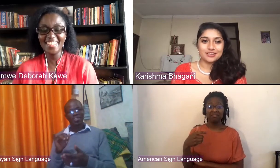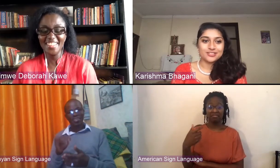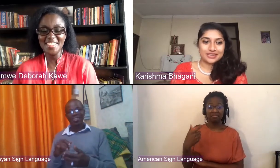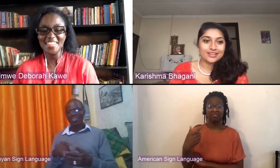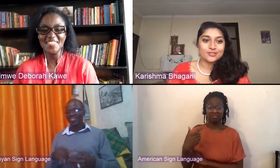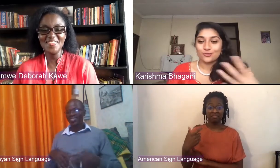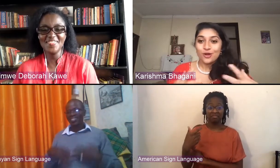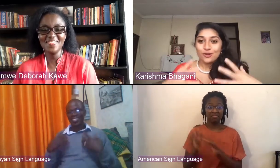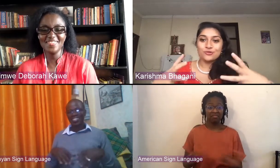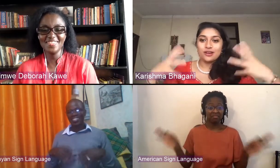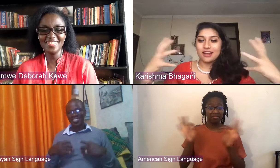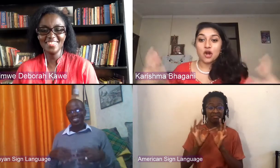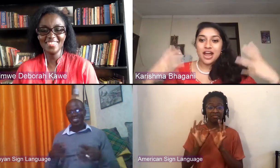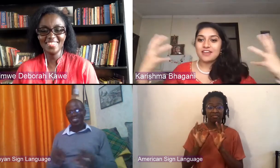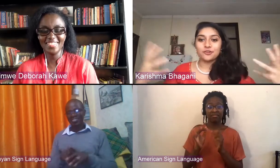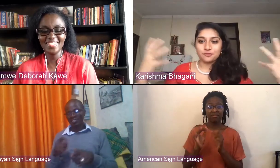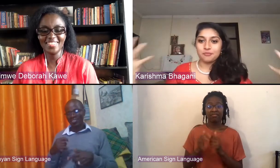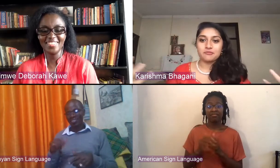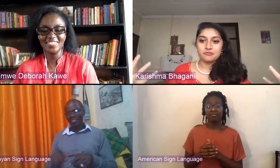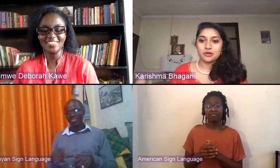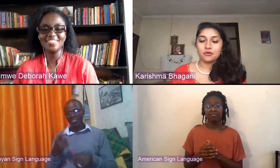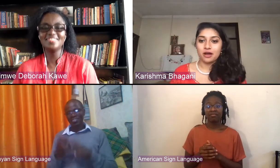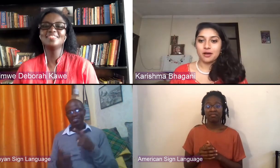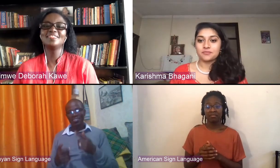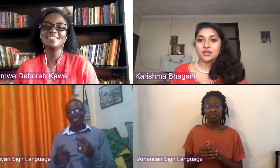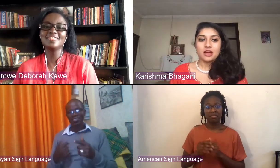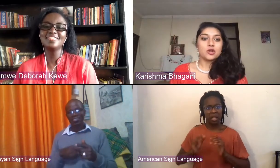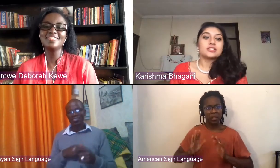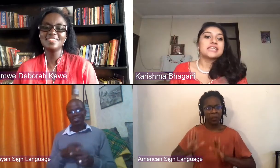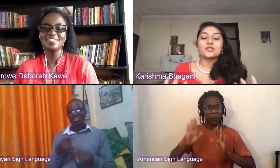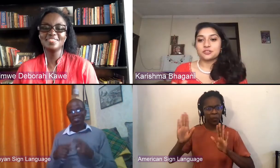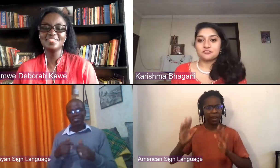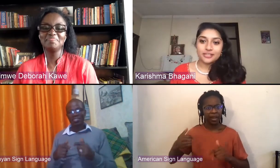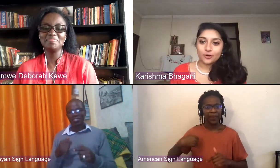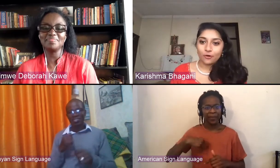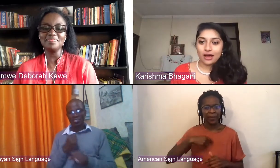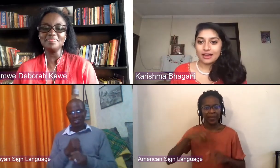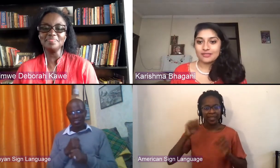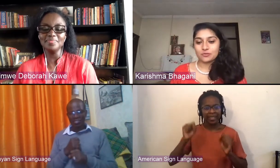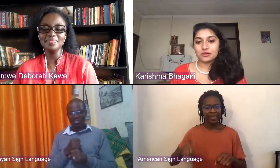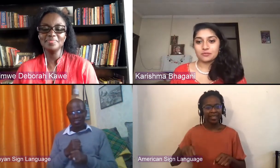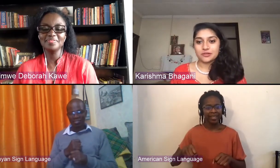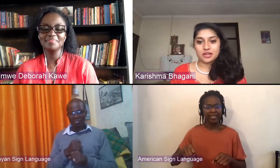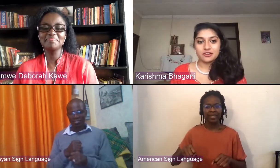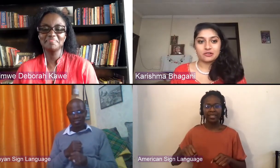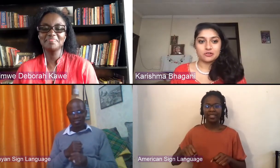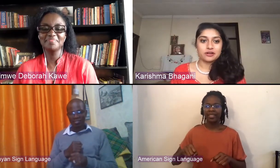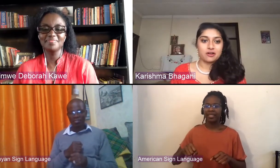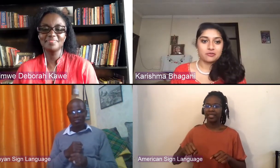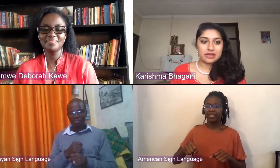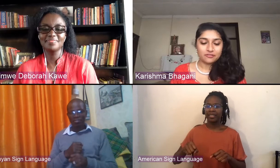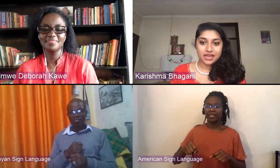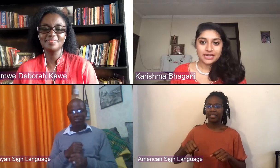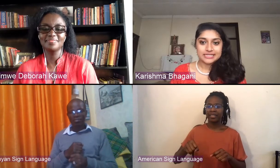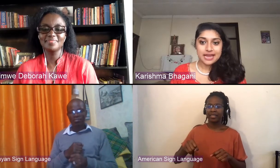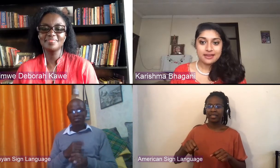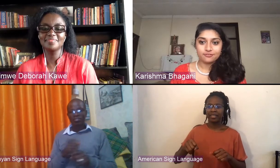because we get to do an archival, you know a nostalgic video that we will be sharing during our week of KITF,